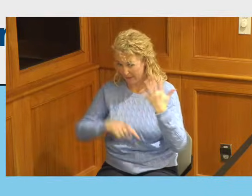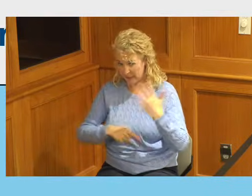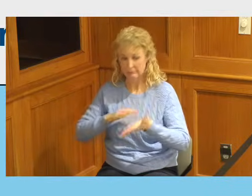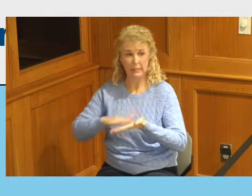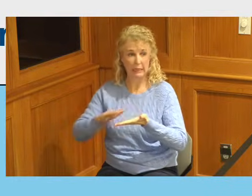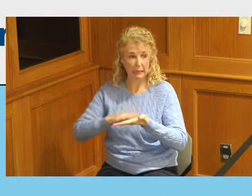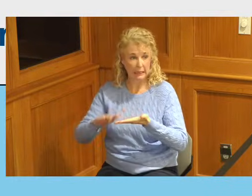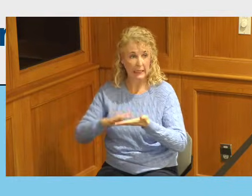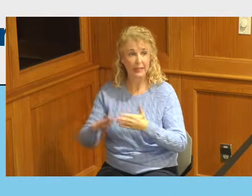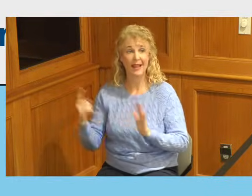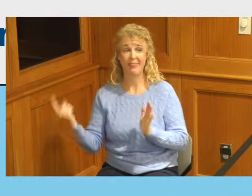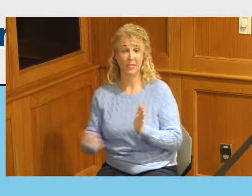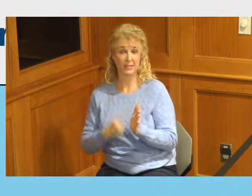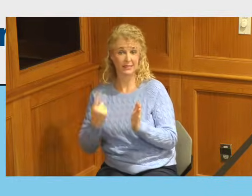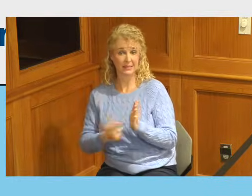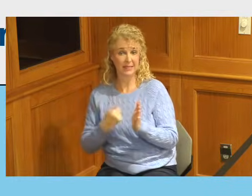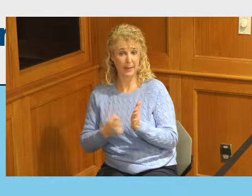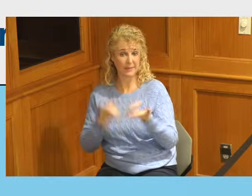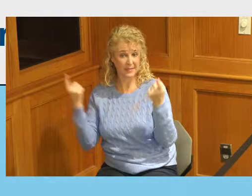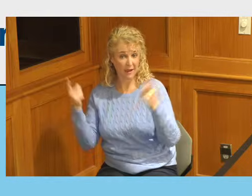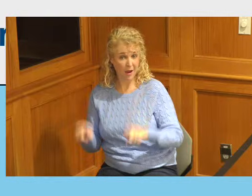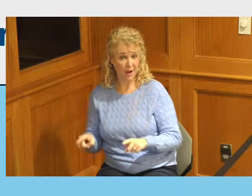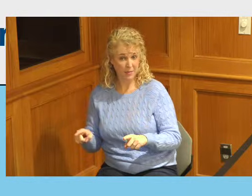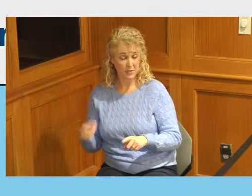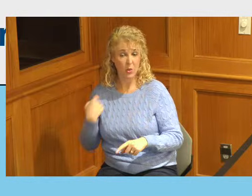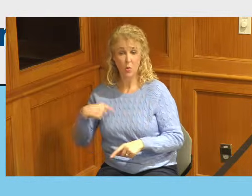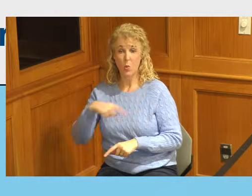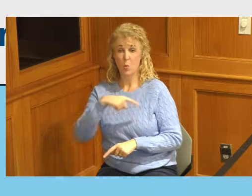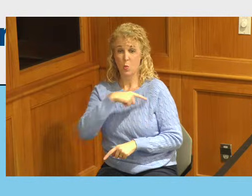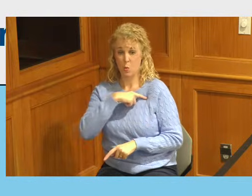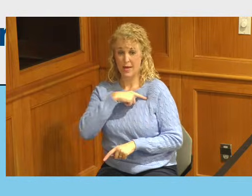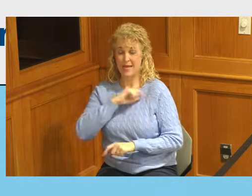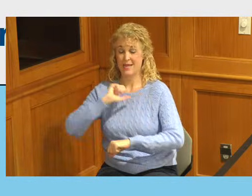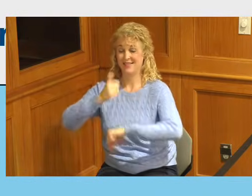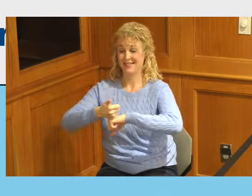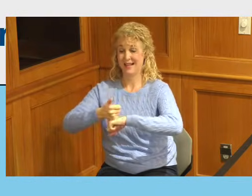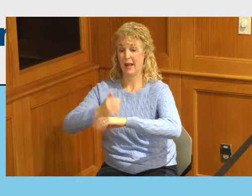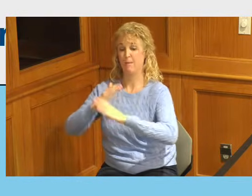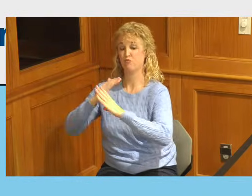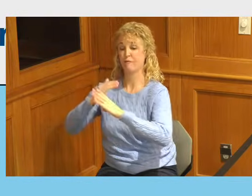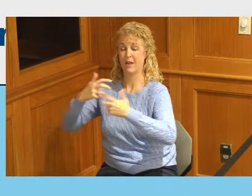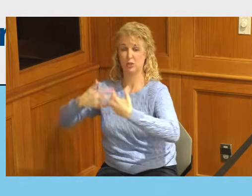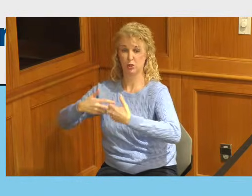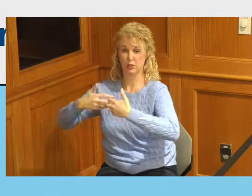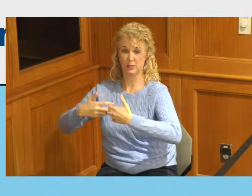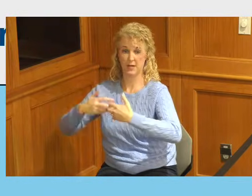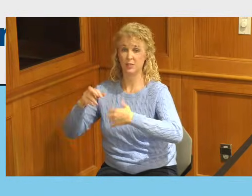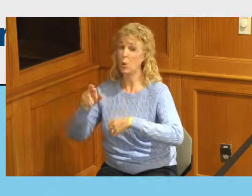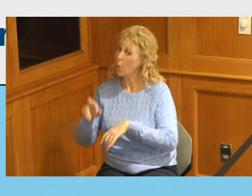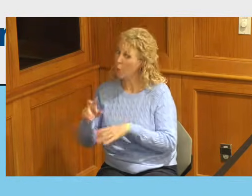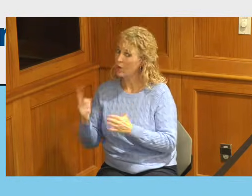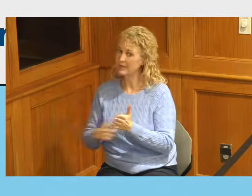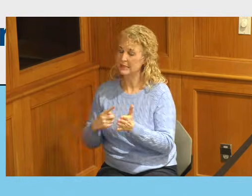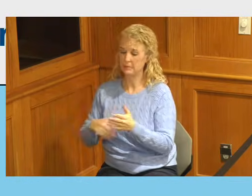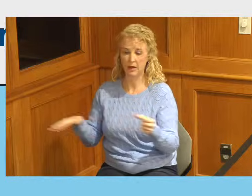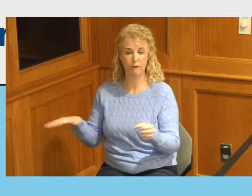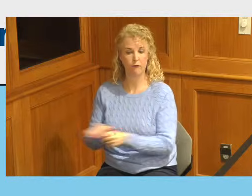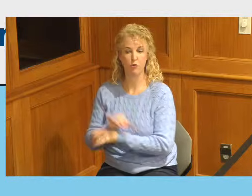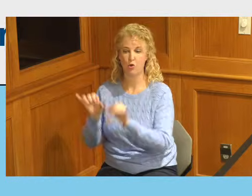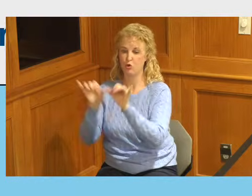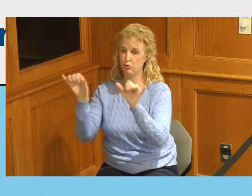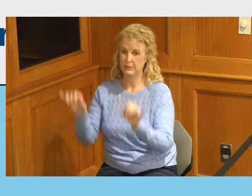sometimes leads to MSD installing a prevention device or or an entire system on a home's